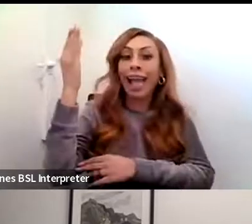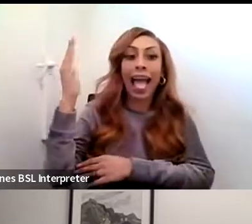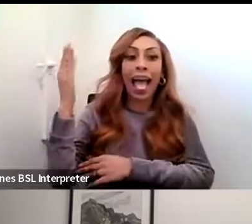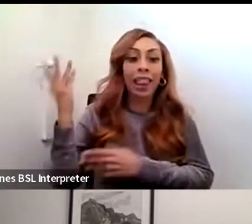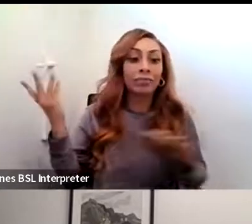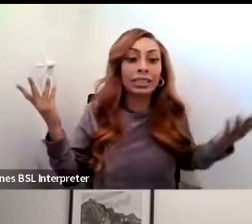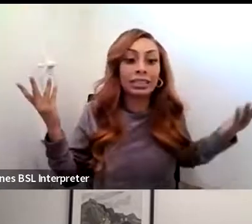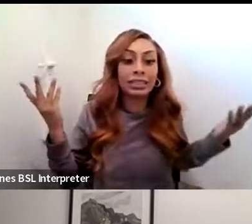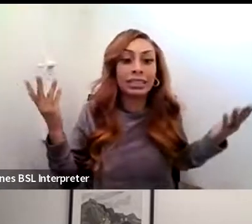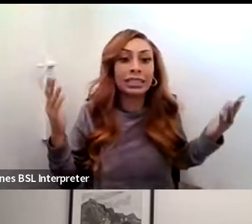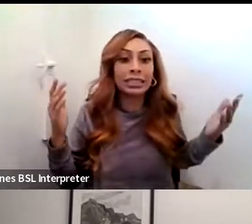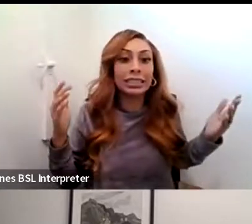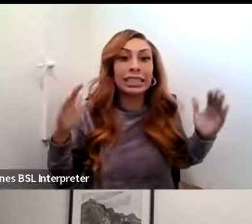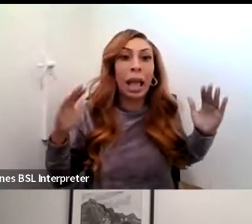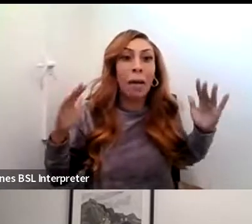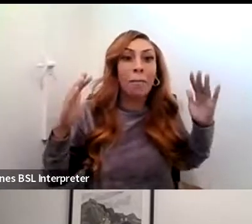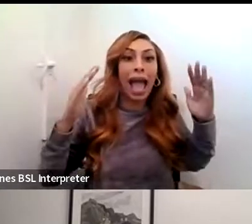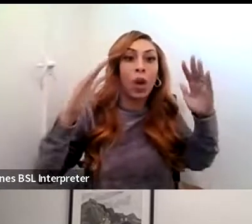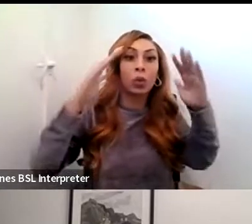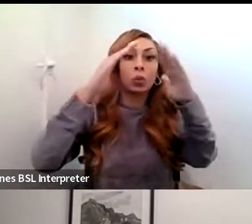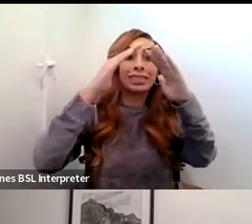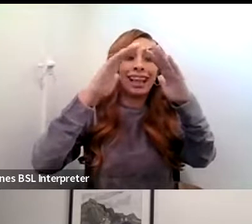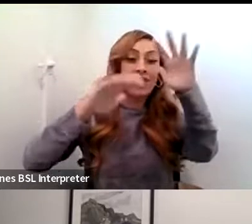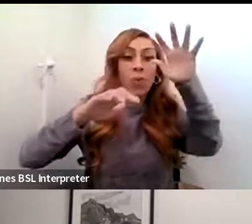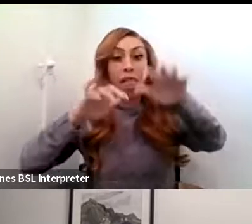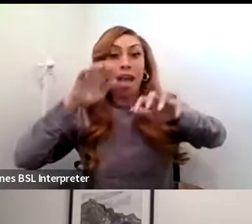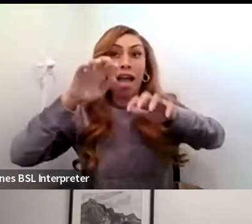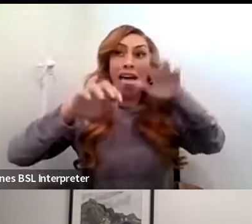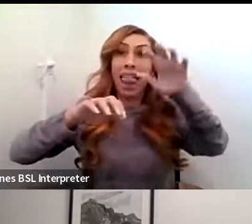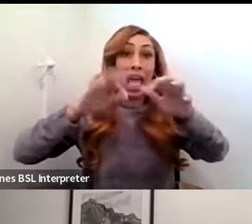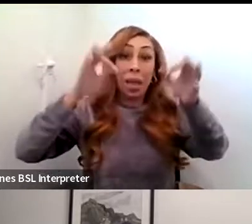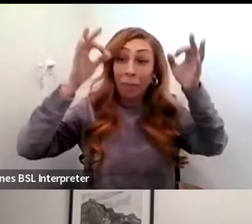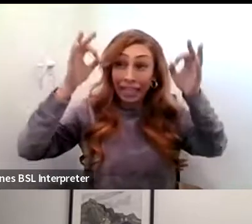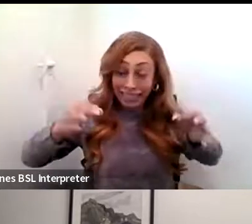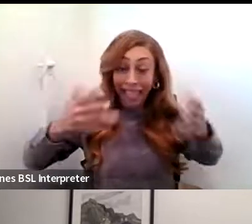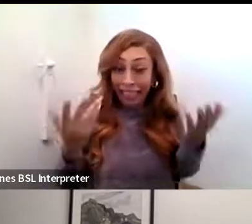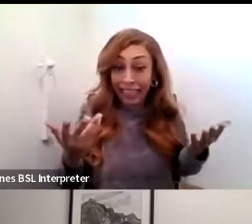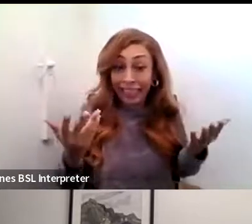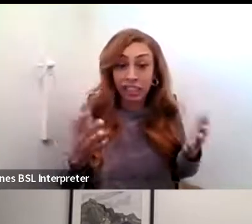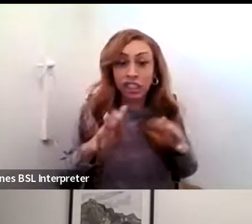and you've just got to climb it, and it's exactly not, you know! Exactly no. It shouldn't be a mountain.